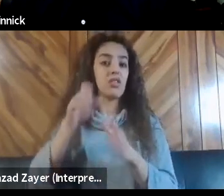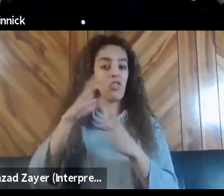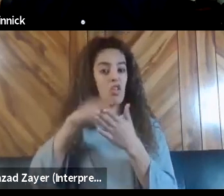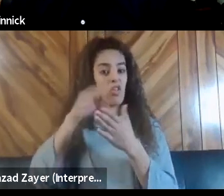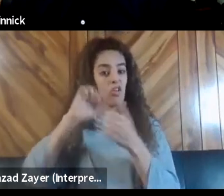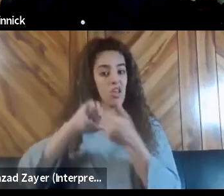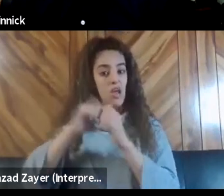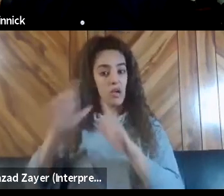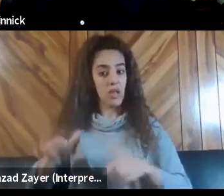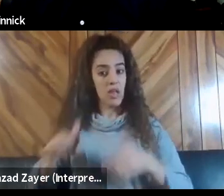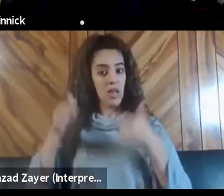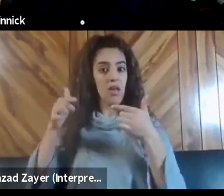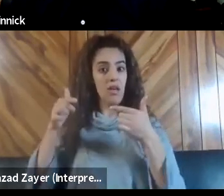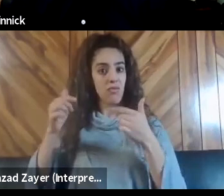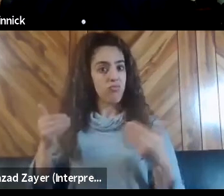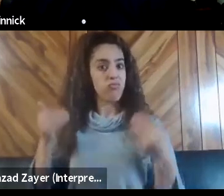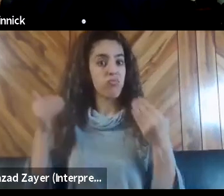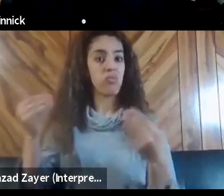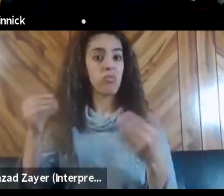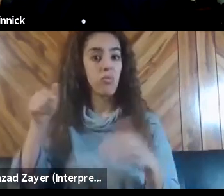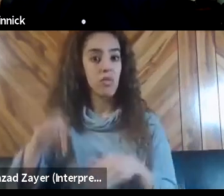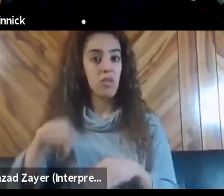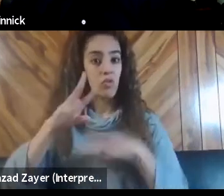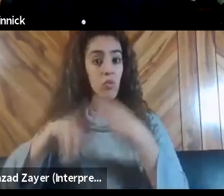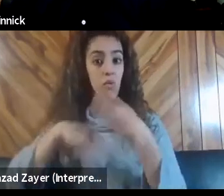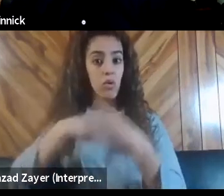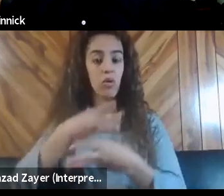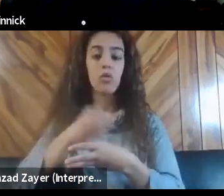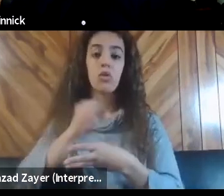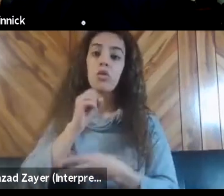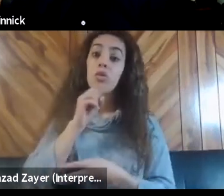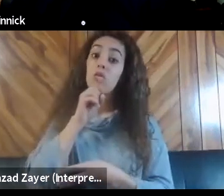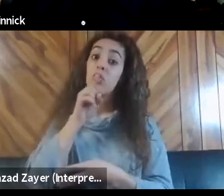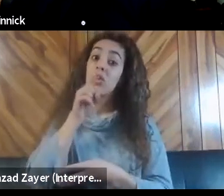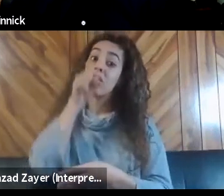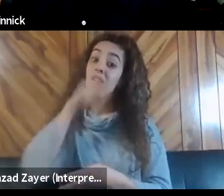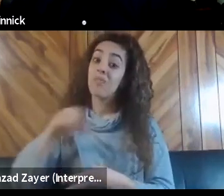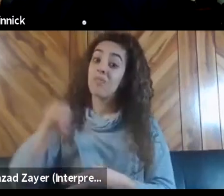to have like, opportunities at themselves in order for them to